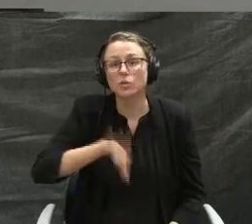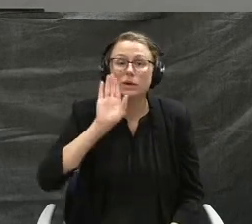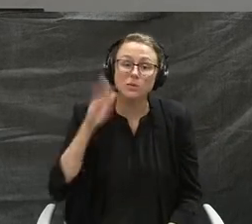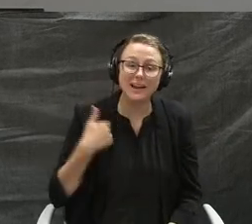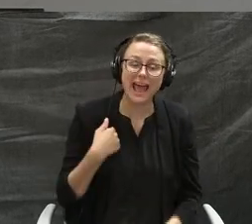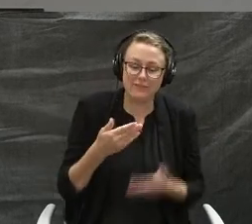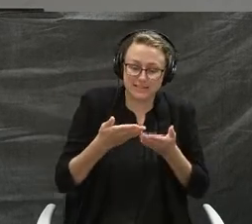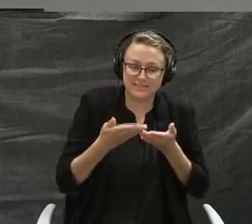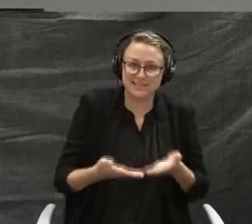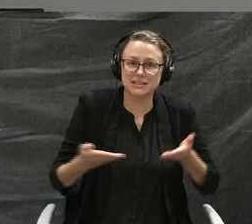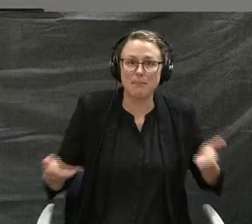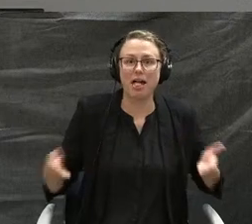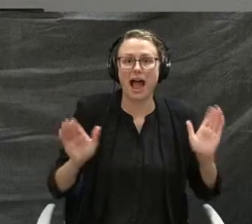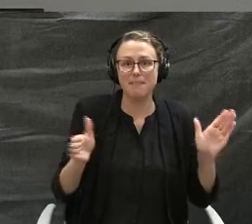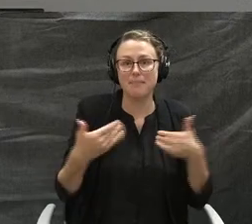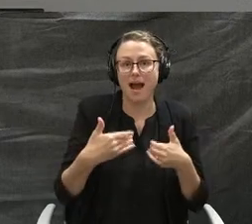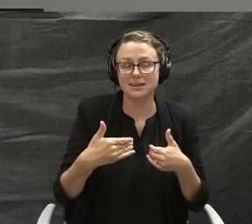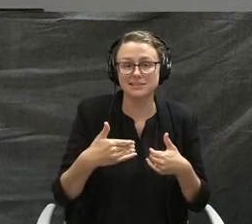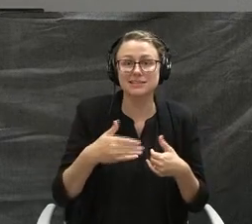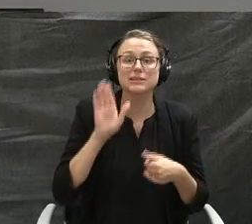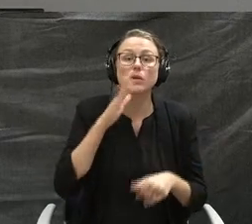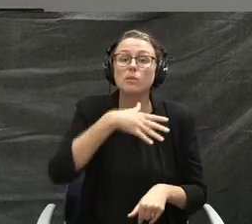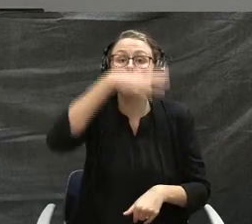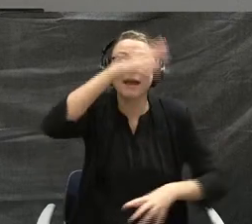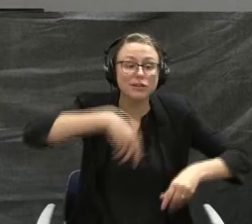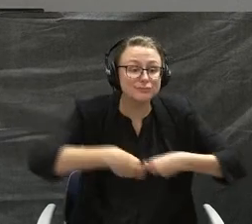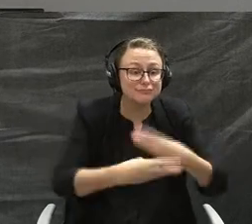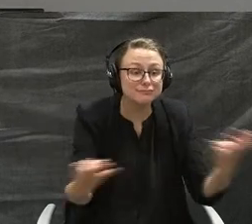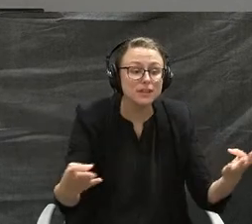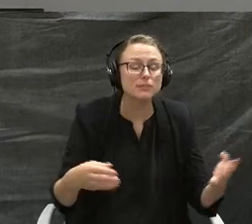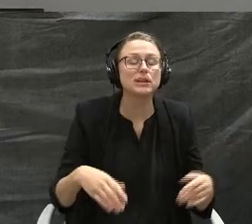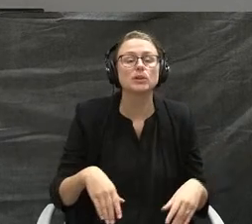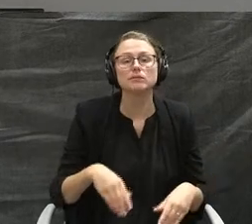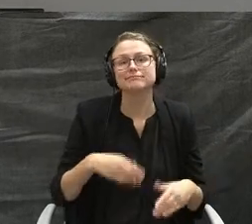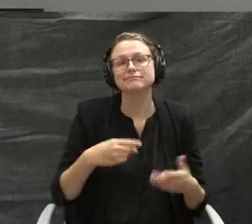boxes and so we would hand out to parents once a week, supply